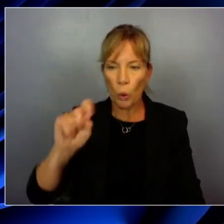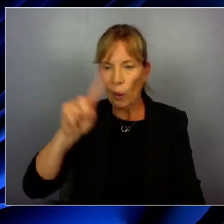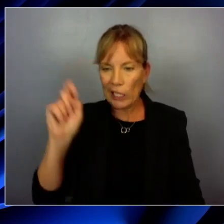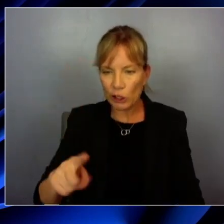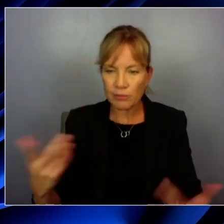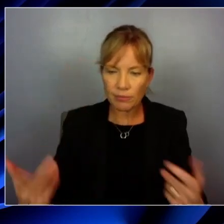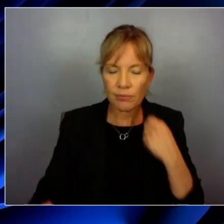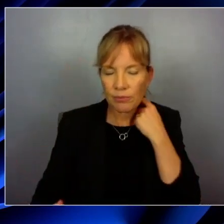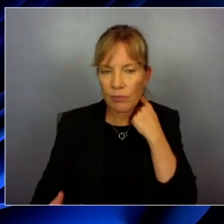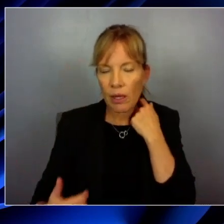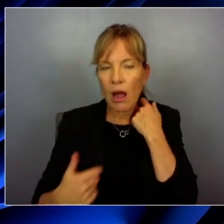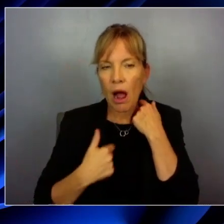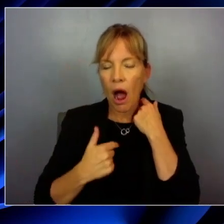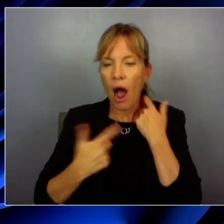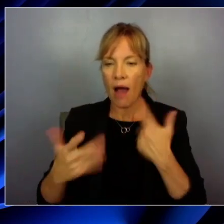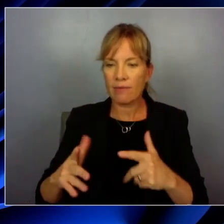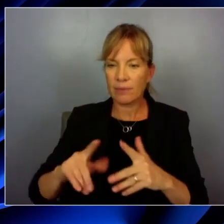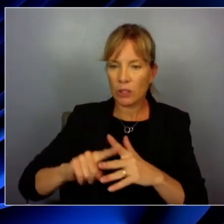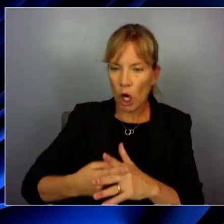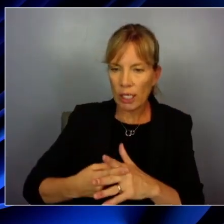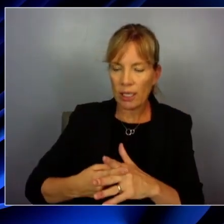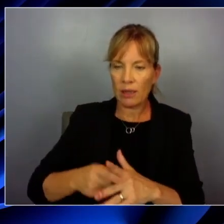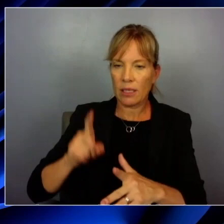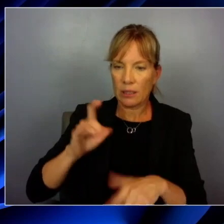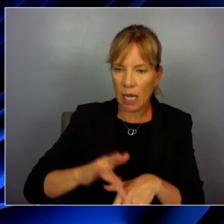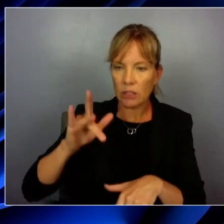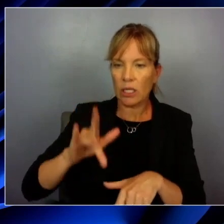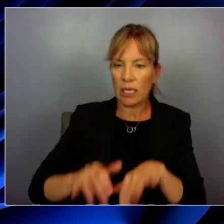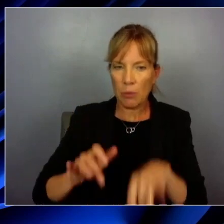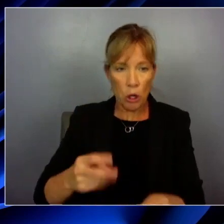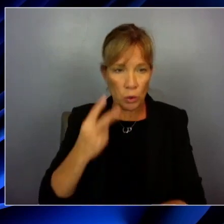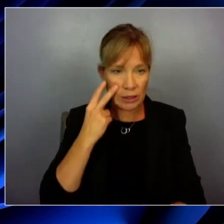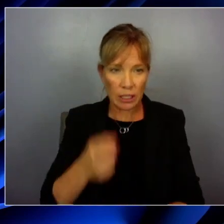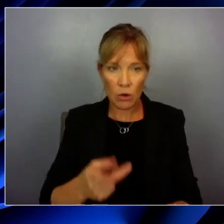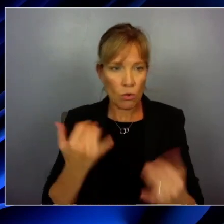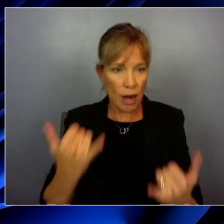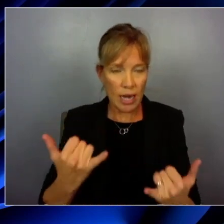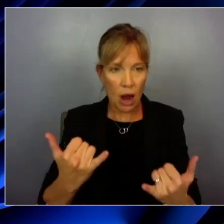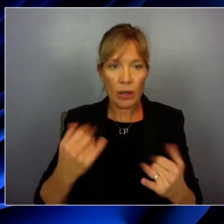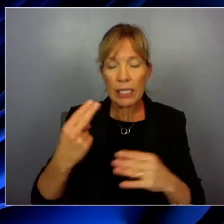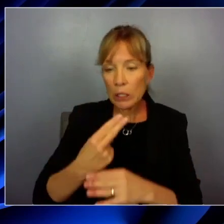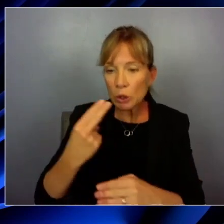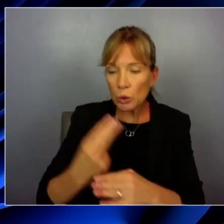touch keyboard now and you'll see straight away. It's using web connected speech to text